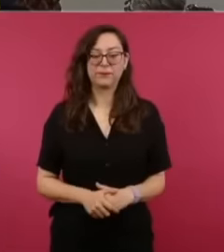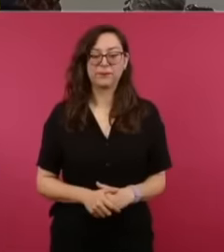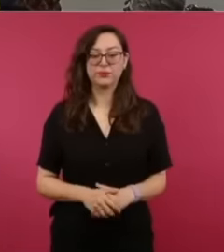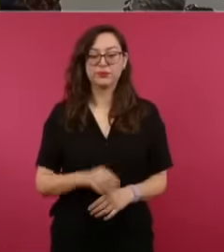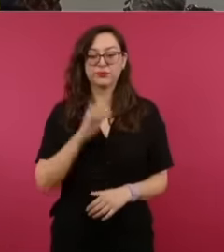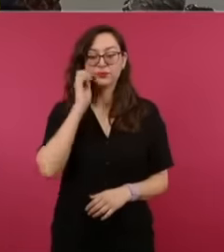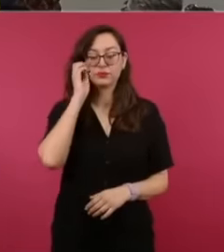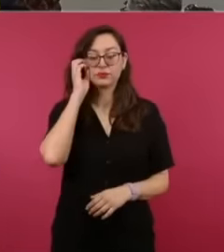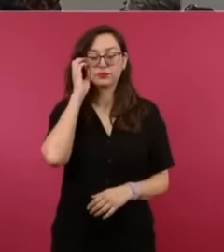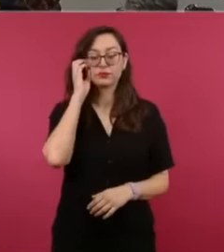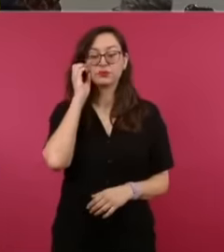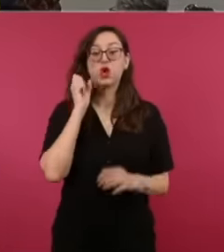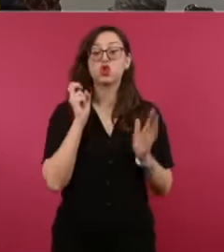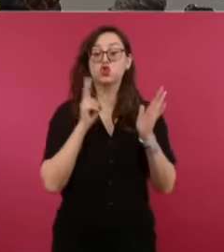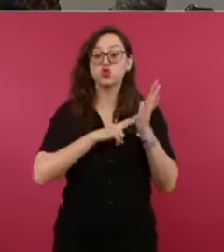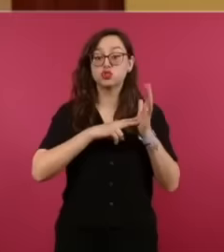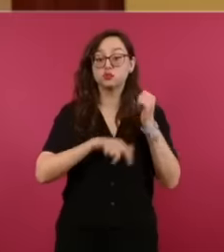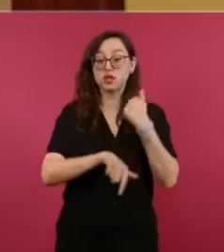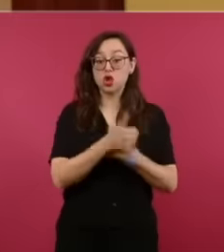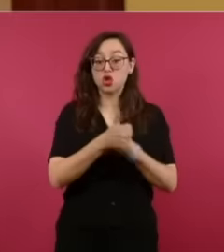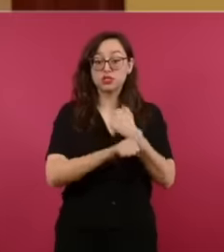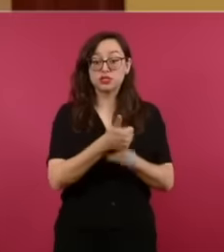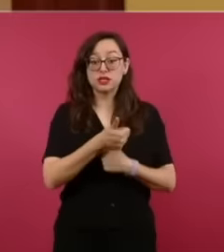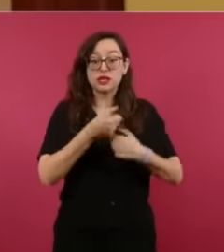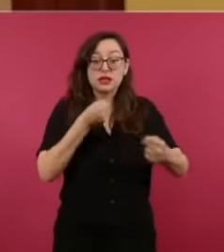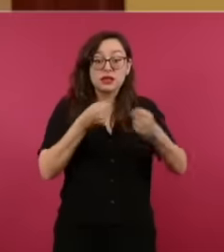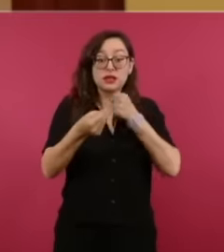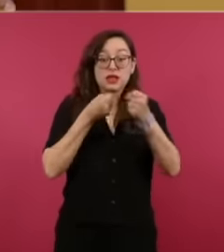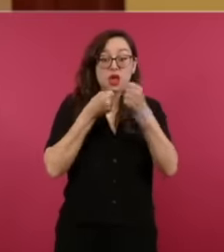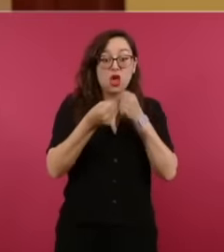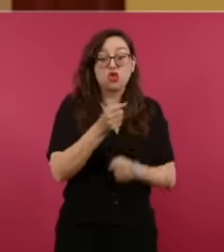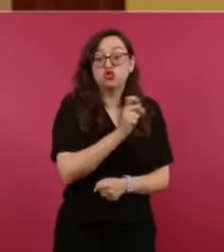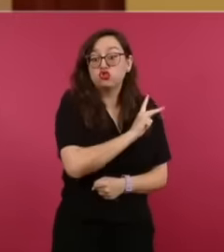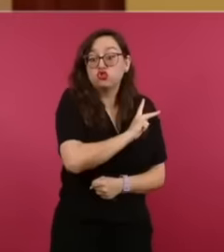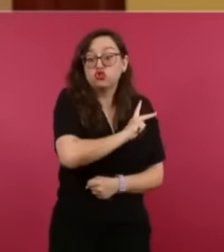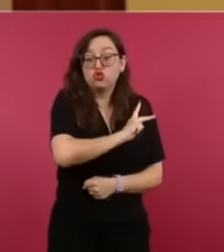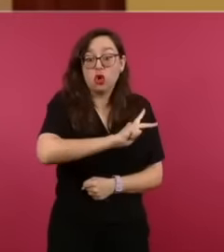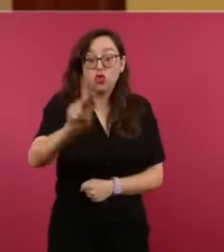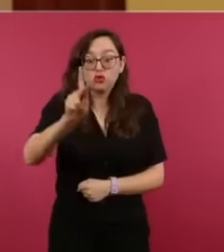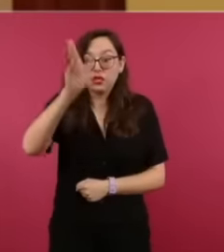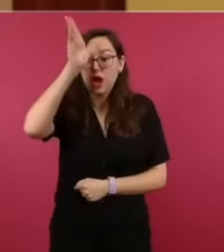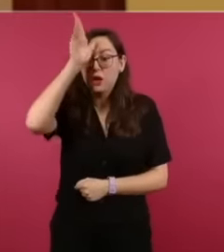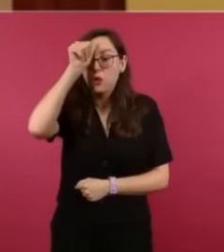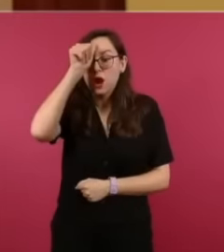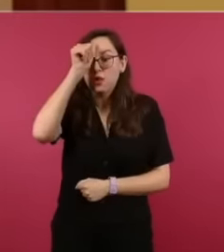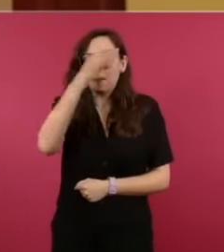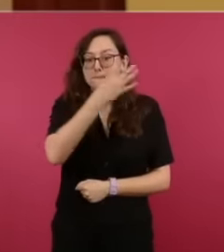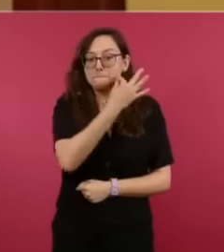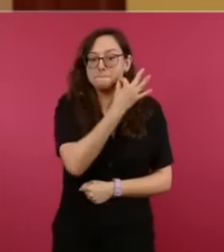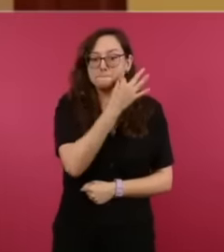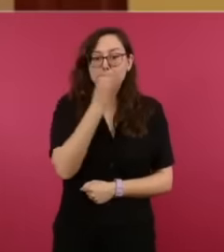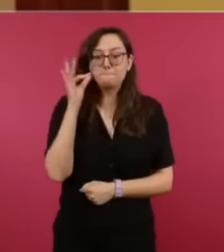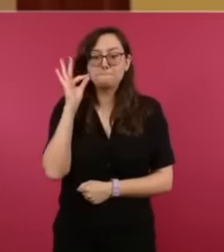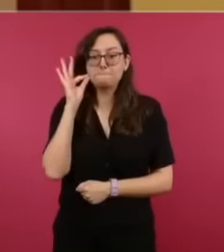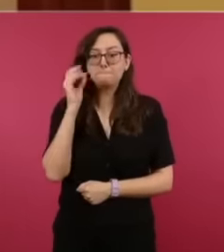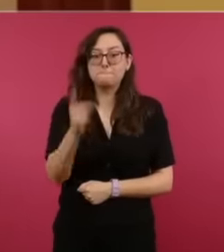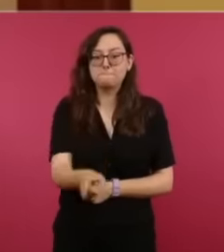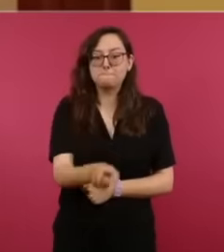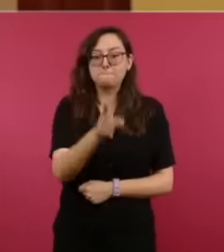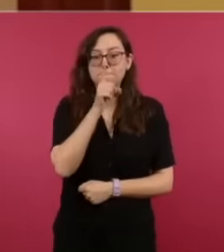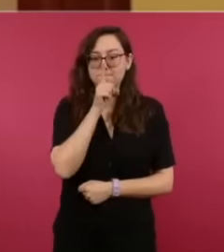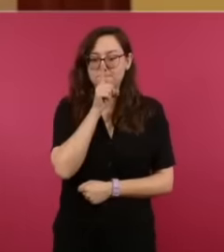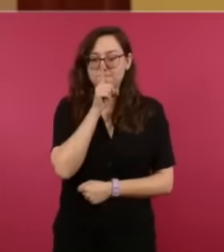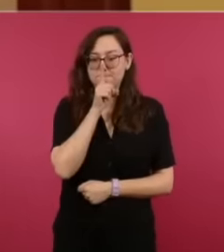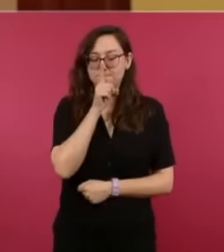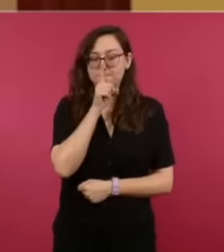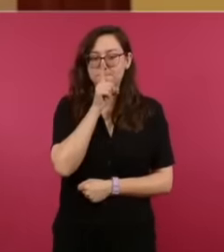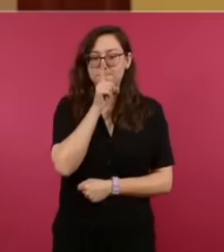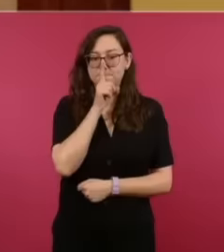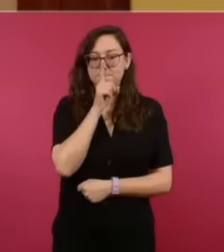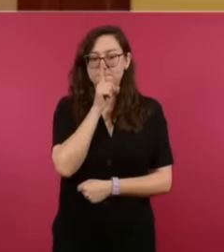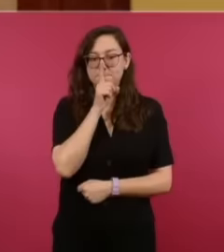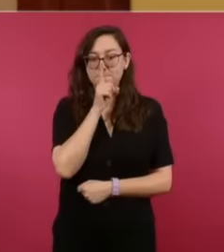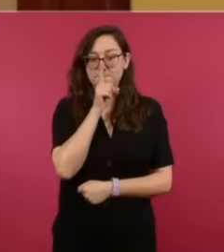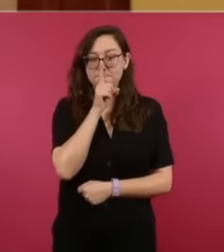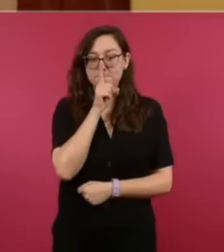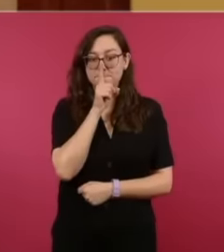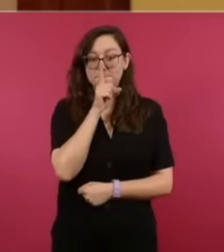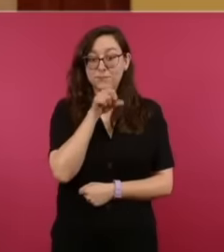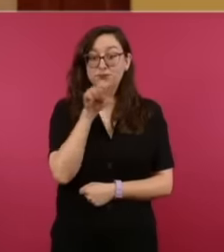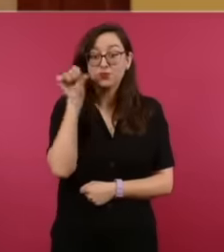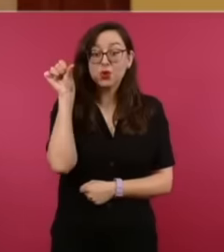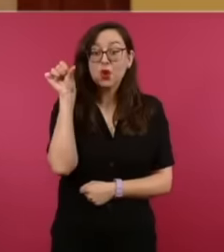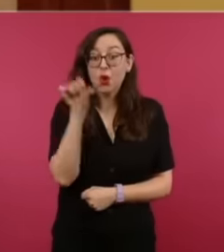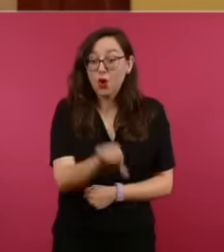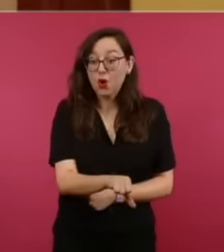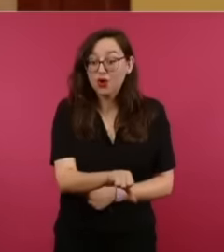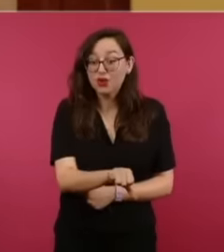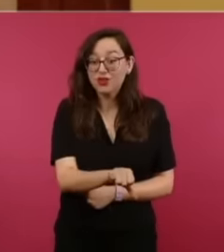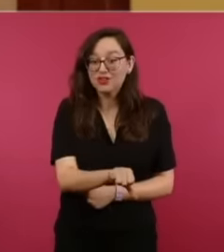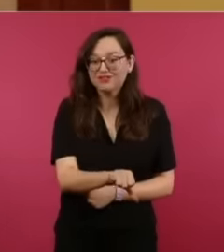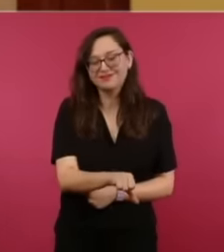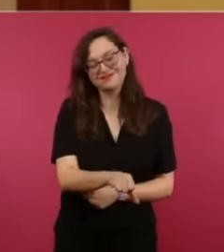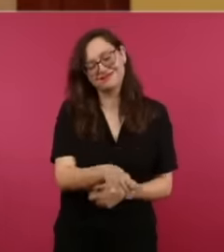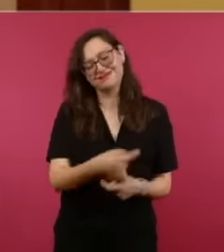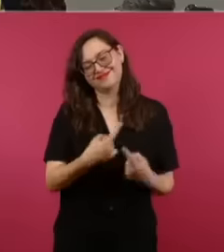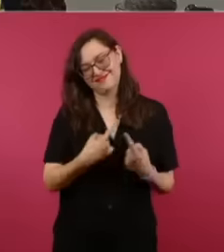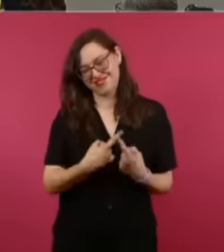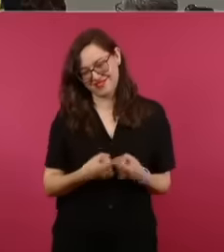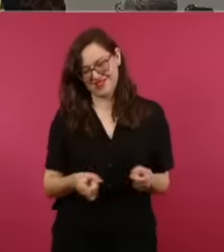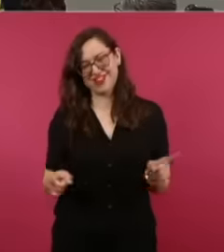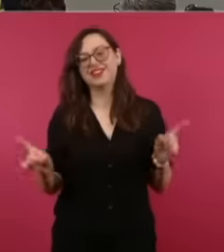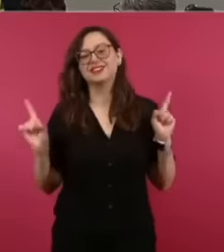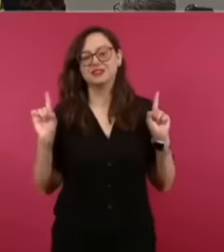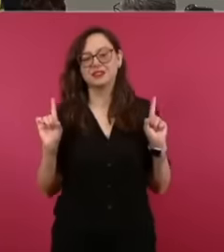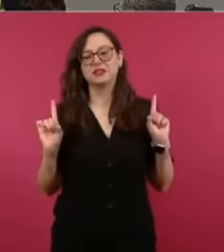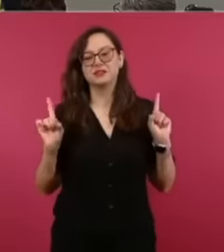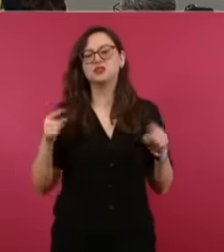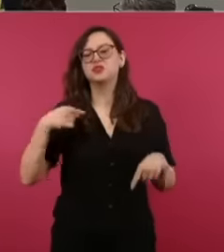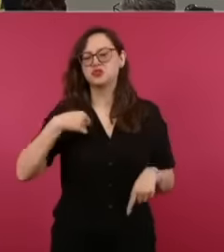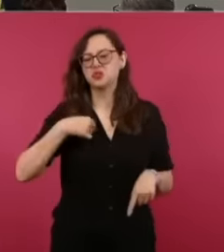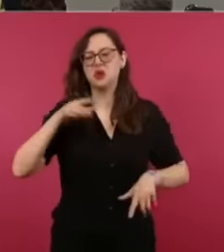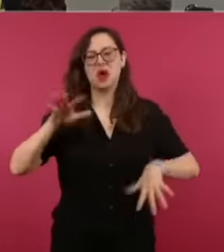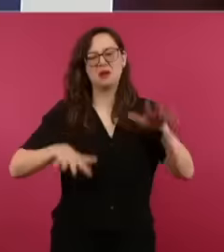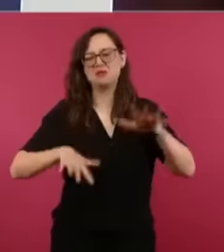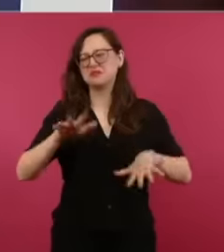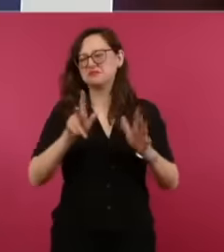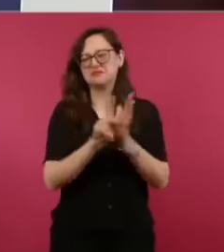silence. If I kiss the newspapers today, I haven't seen them, eh. And I try sometimes not to see them because,